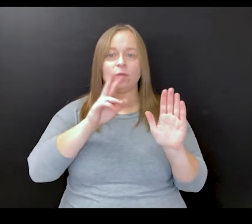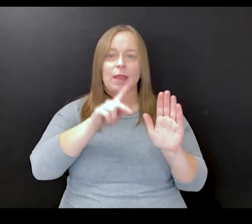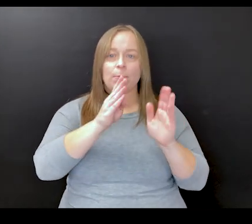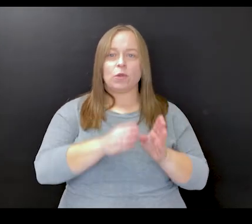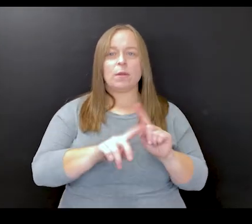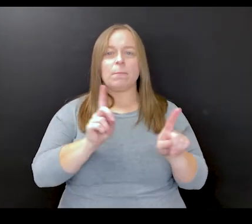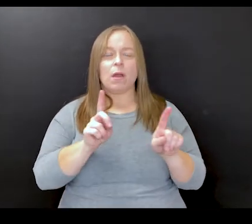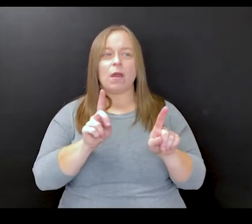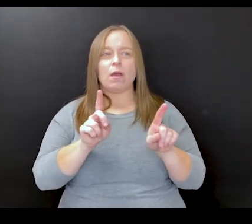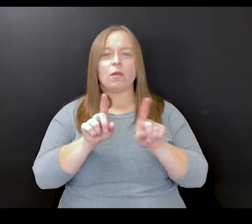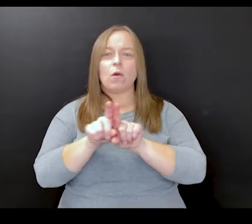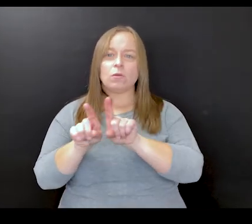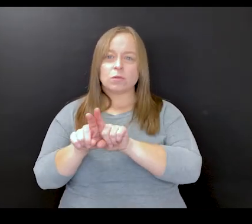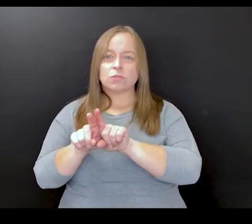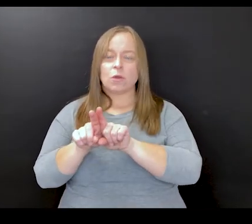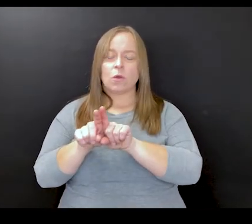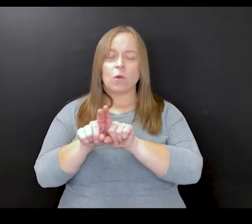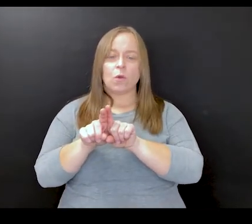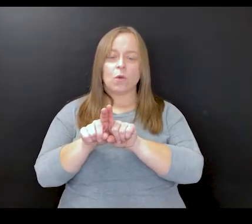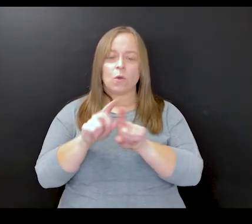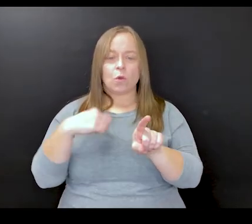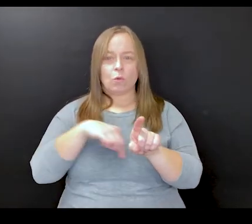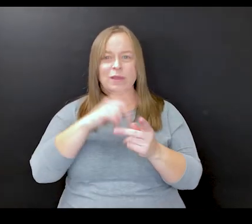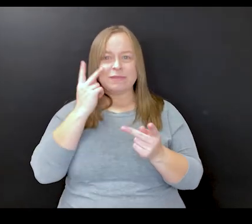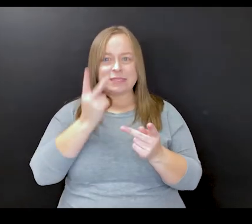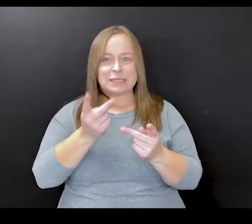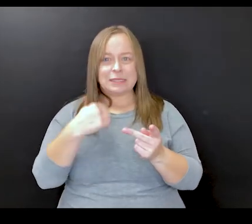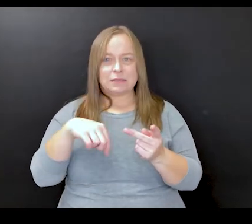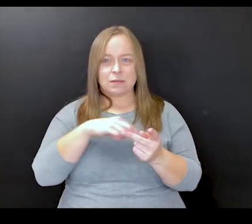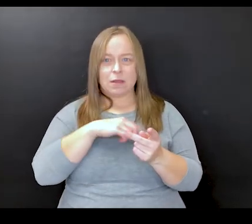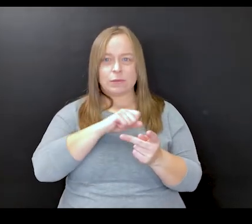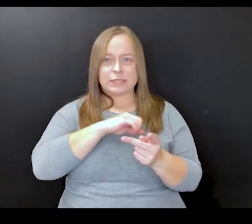but more importantly, what this has shown to me